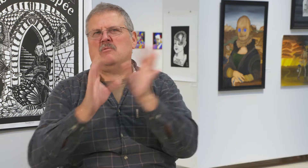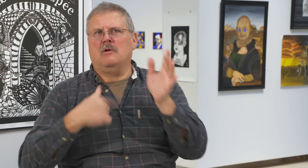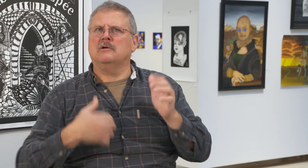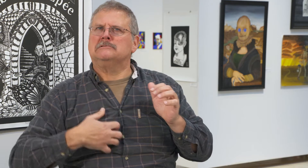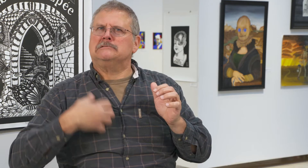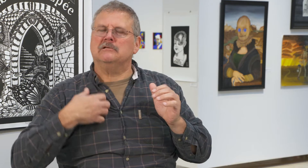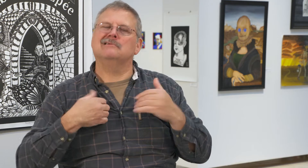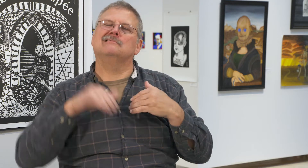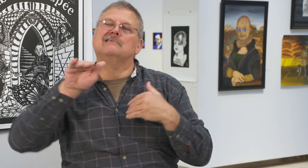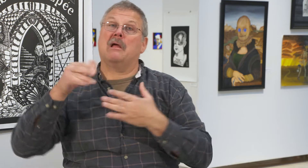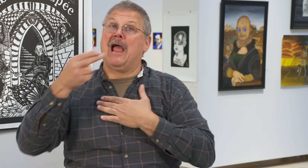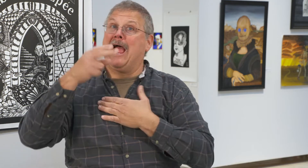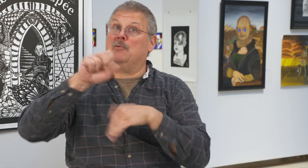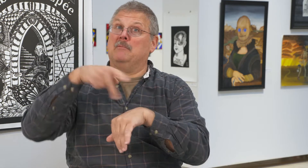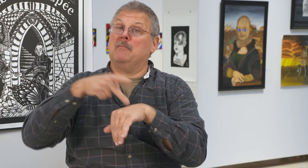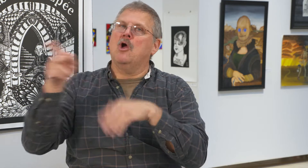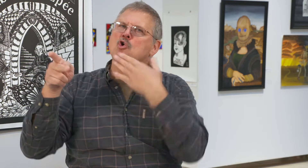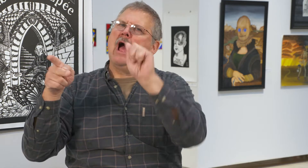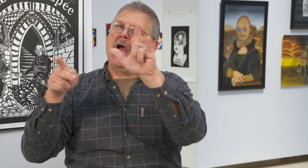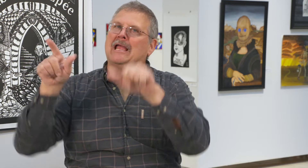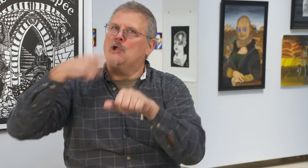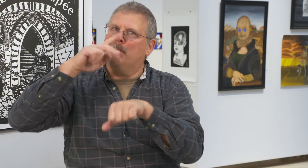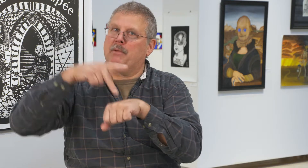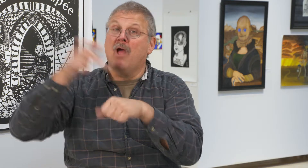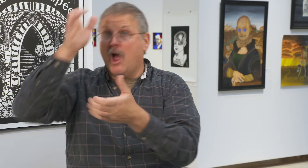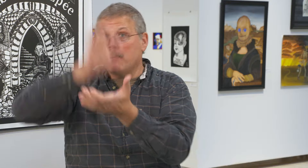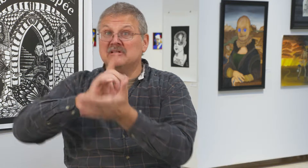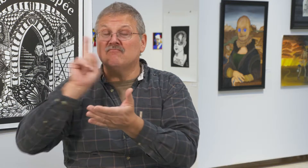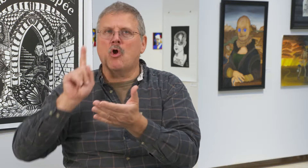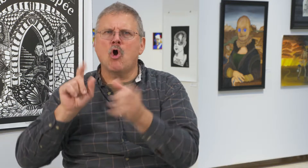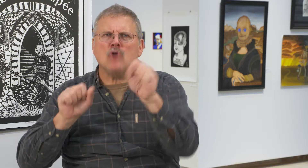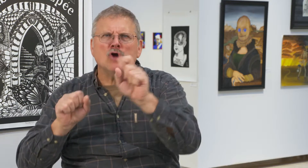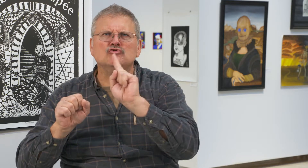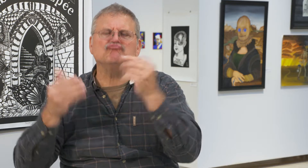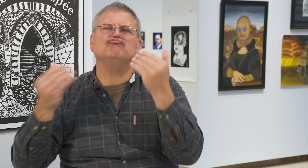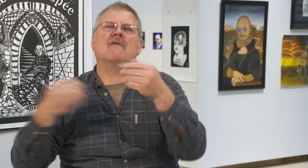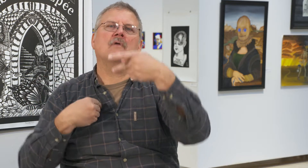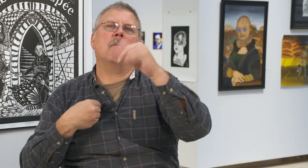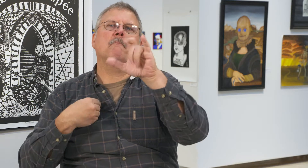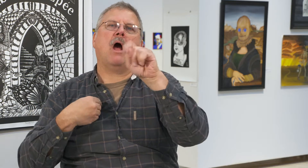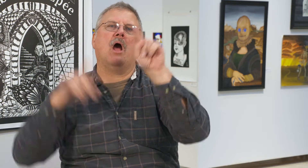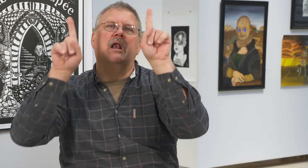because they didn't see any value in teaching art to deaf students, Which made me angry. But the high school principal was hearing but a good ally